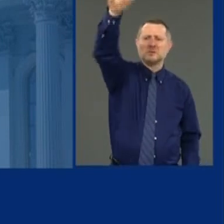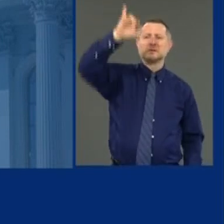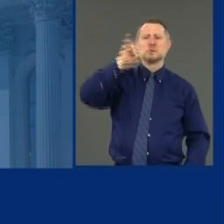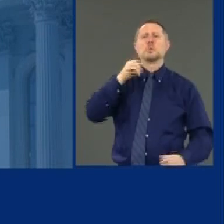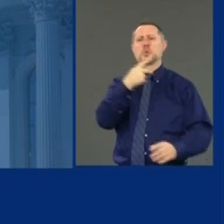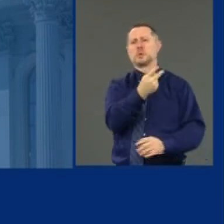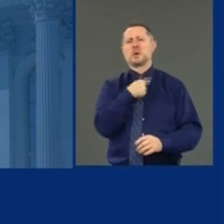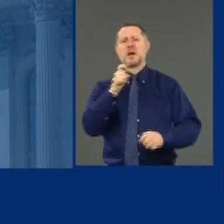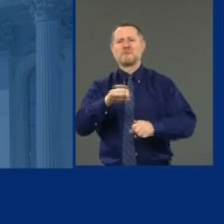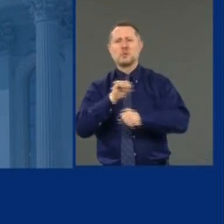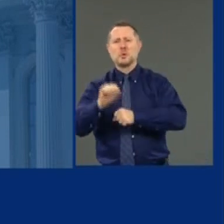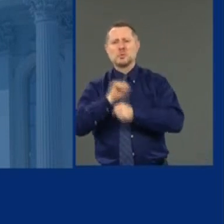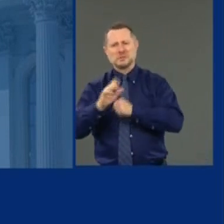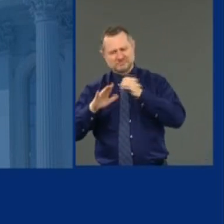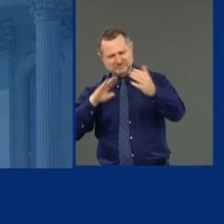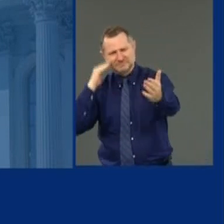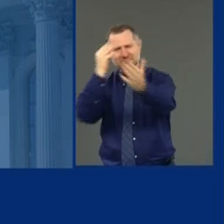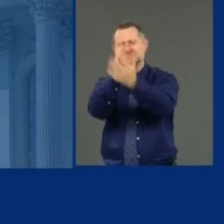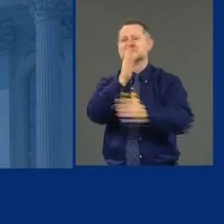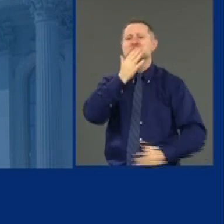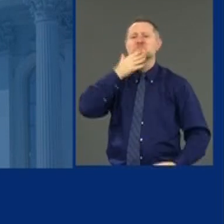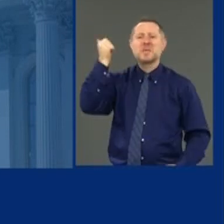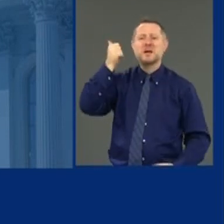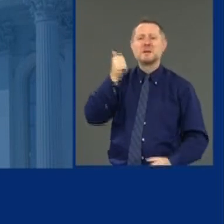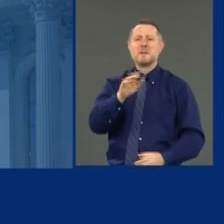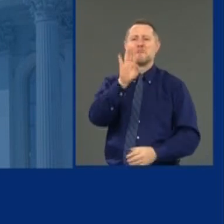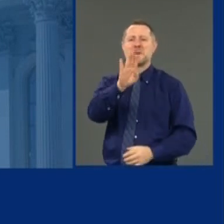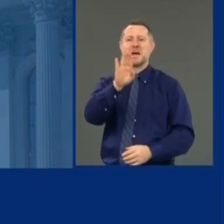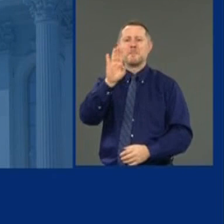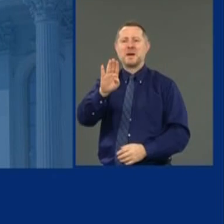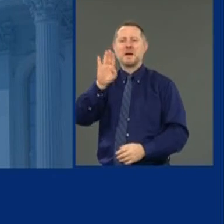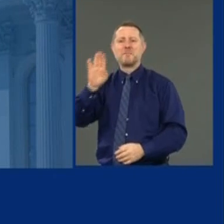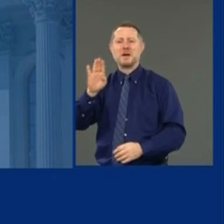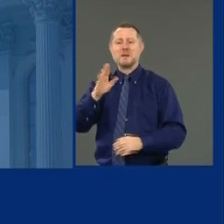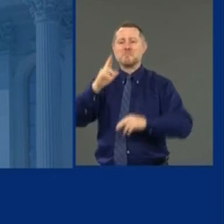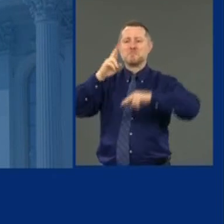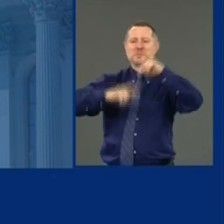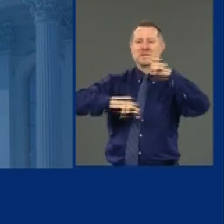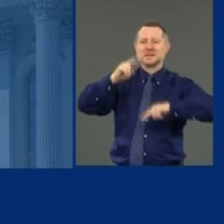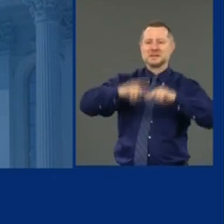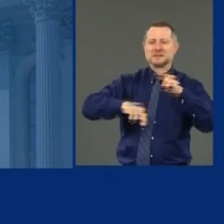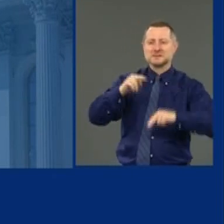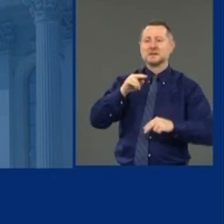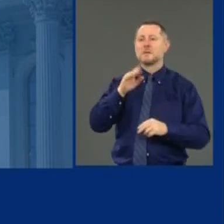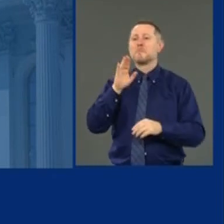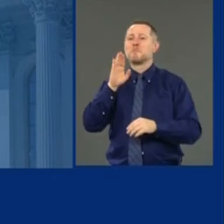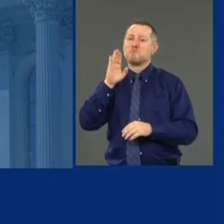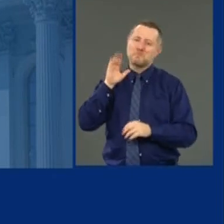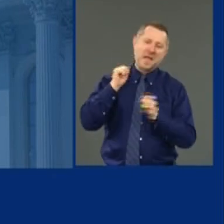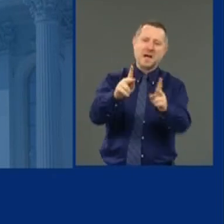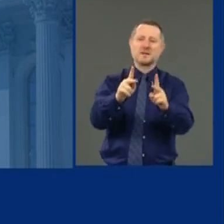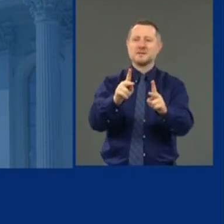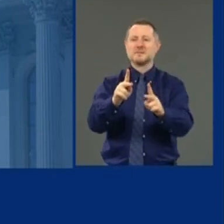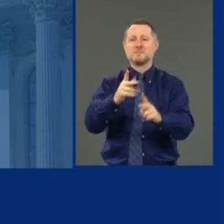AND WE ARE GOING TO RALLY AND BE BETTER FOR THIS BBB, BUILD BACK BETTER. WE ARE NOT JUST GOING TO RETURN